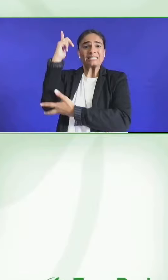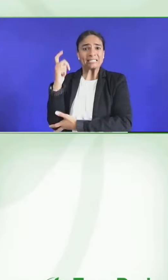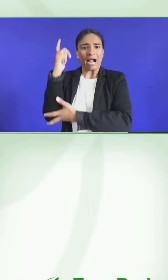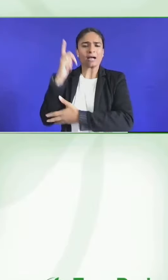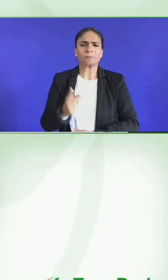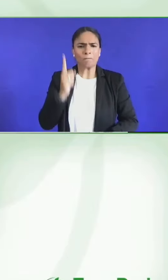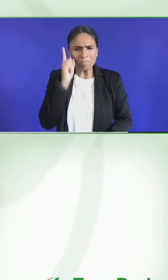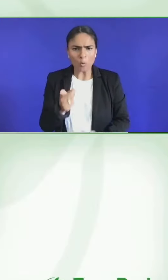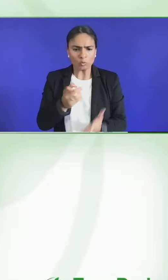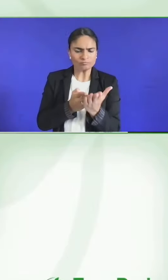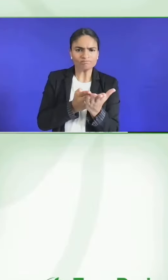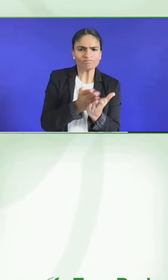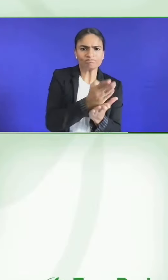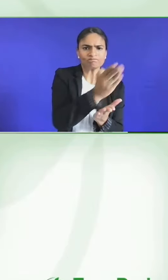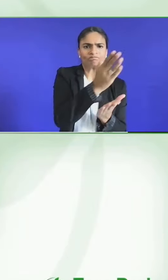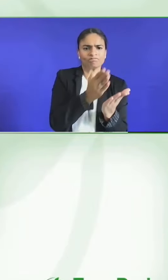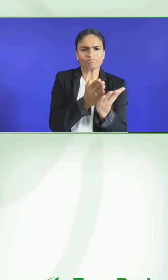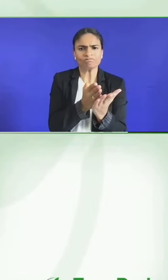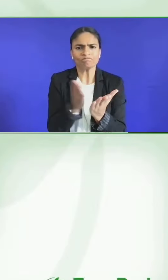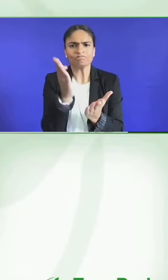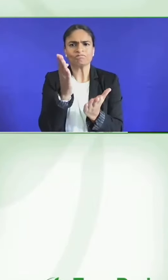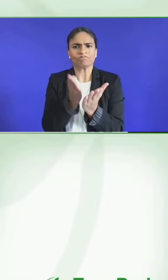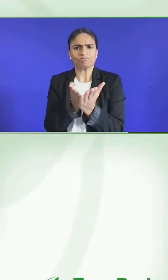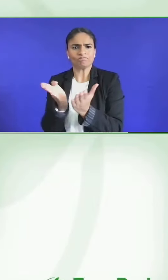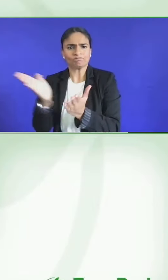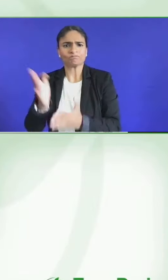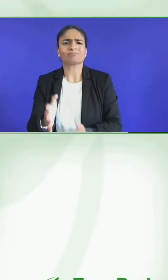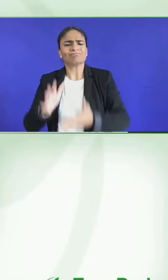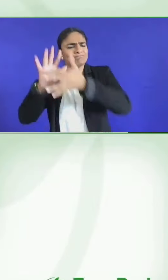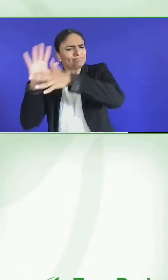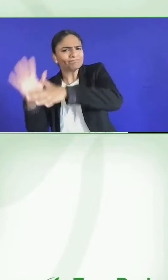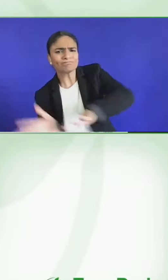Towards supporting people to live independently and in the community.